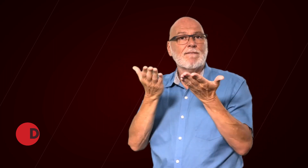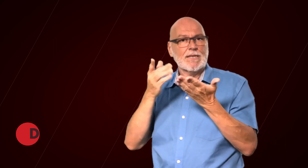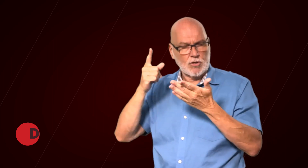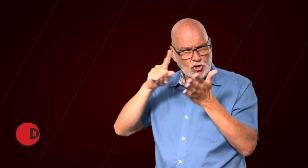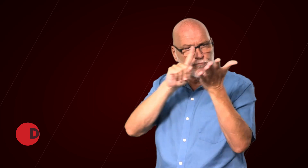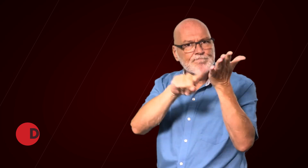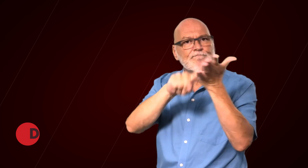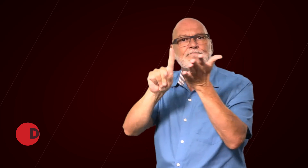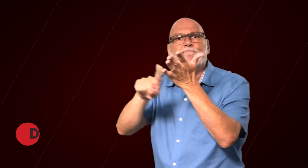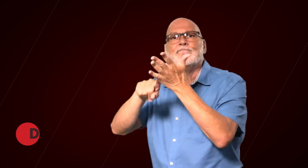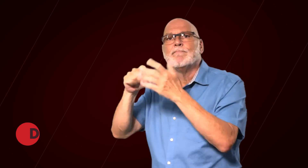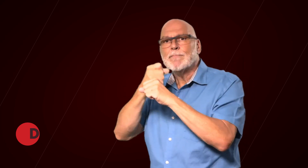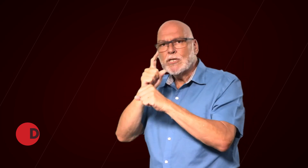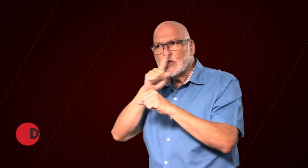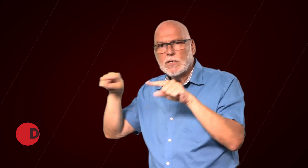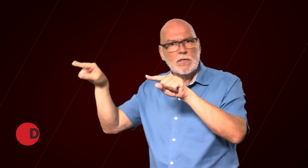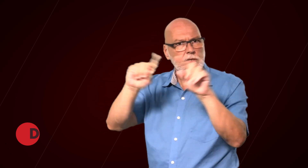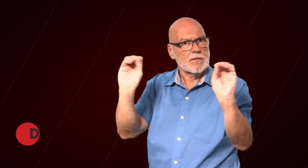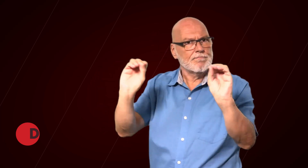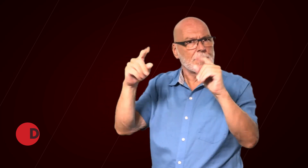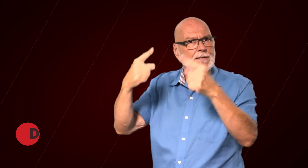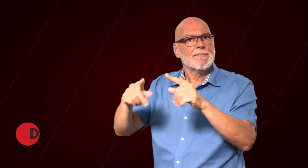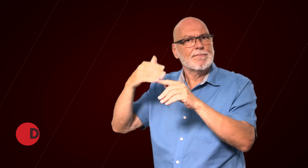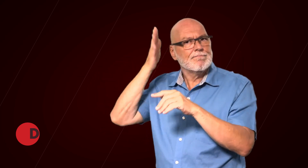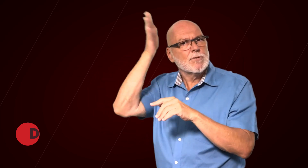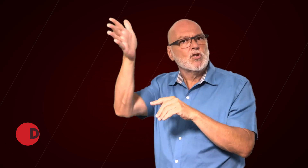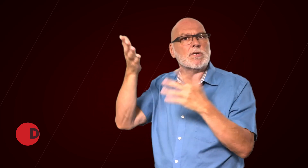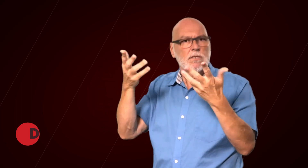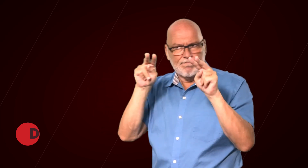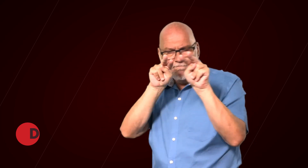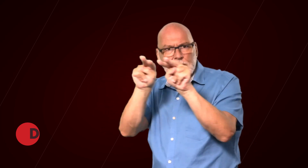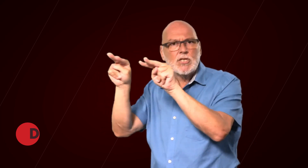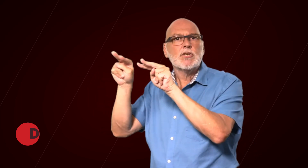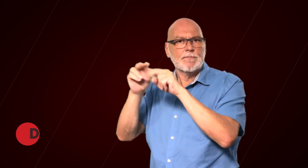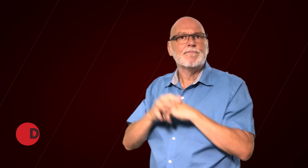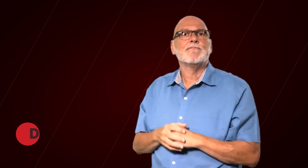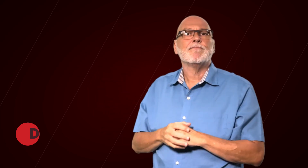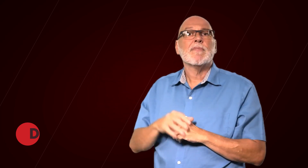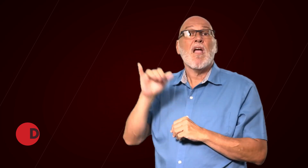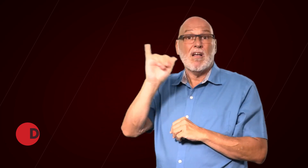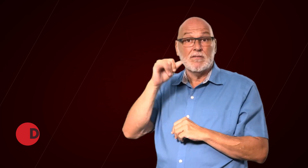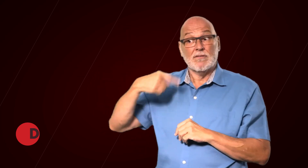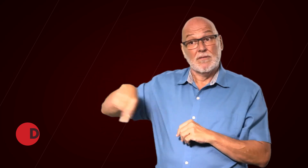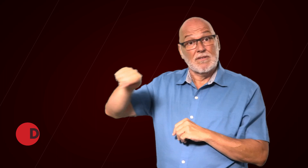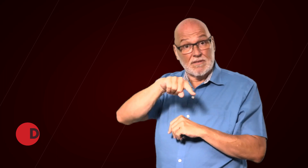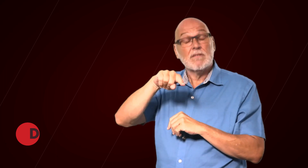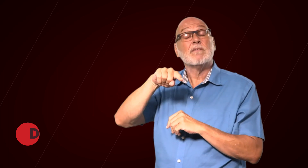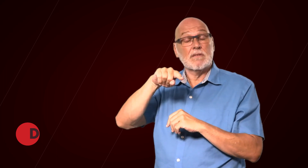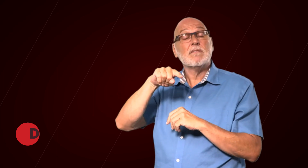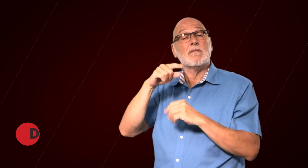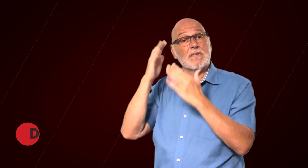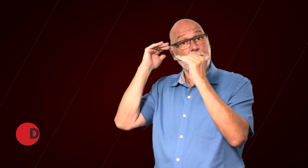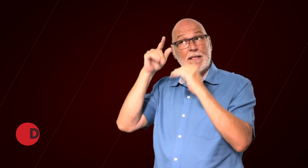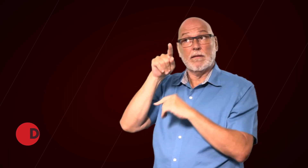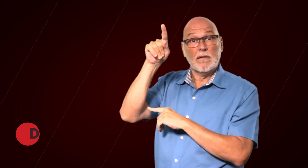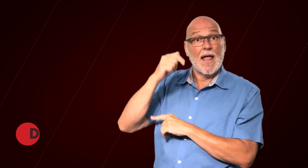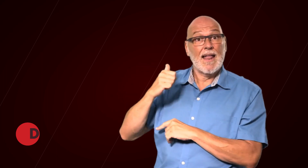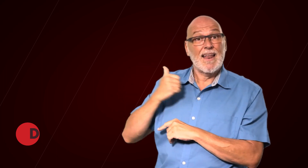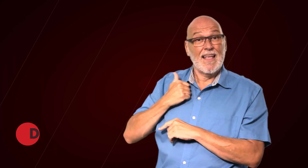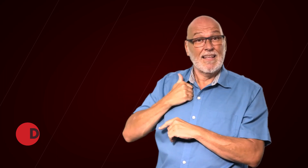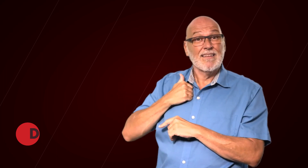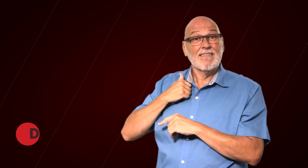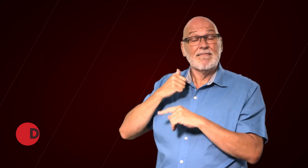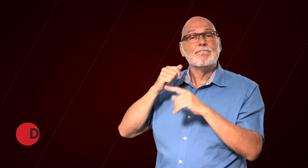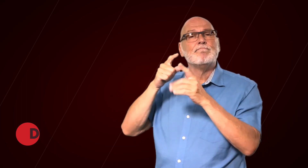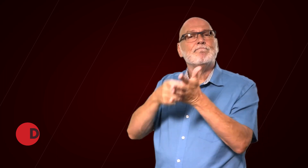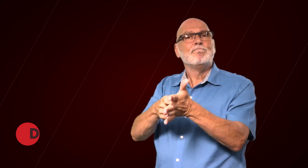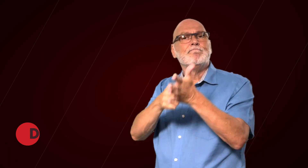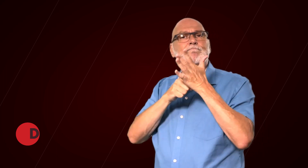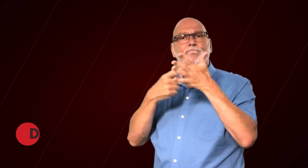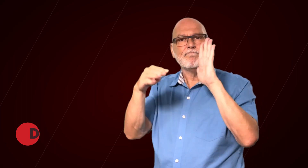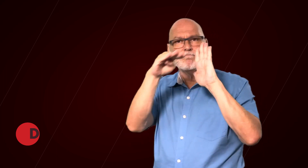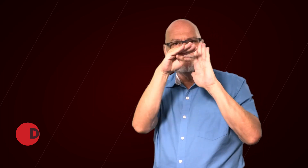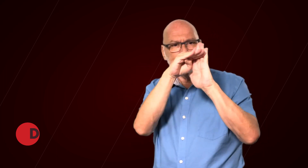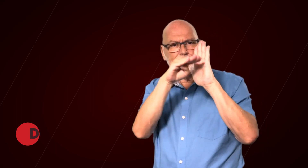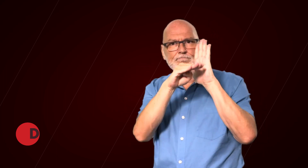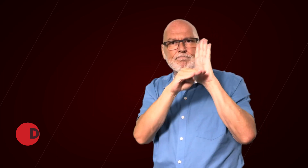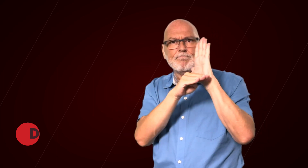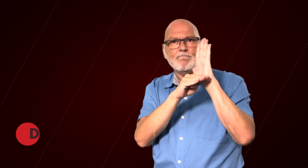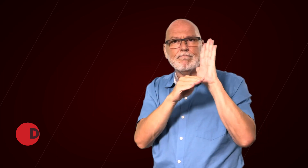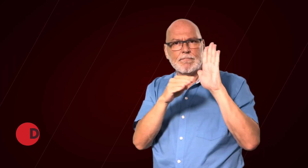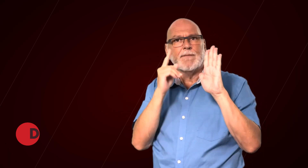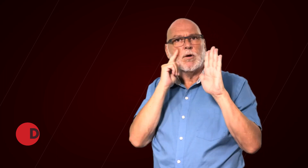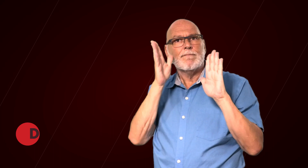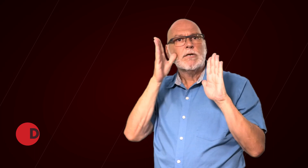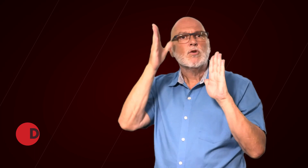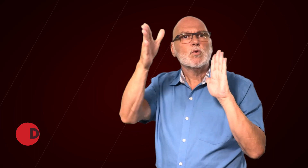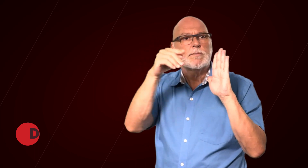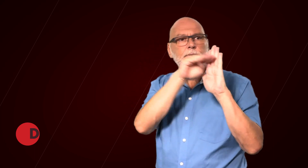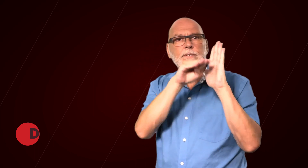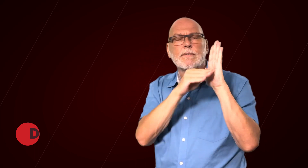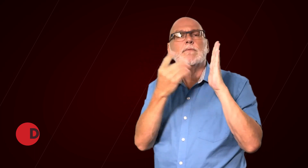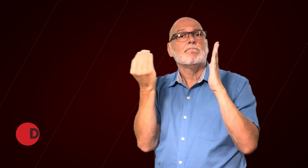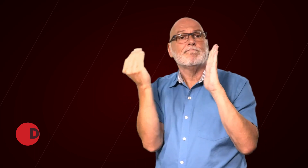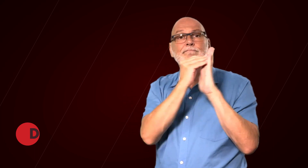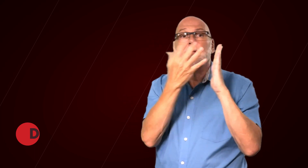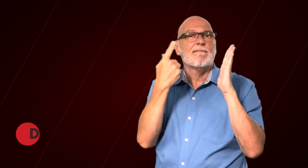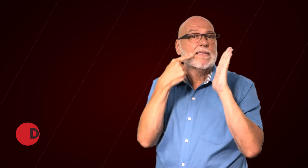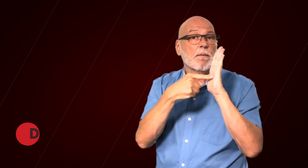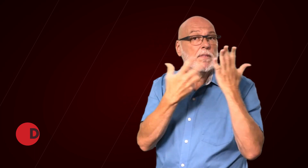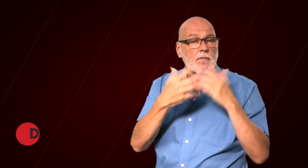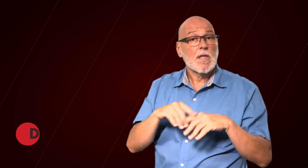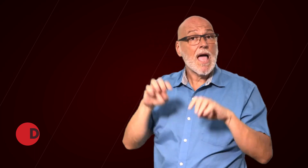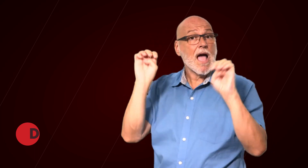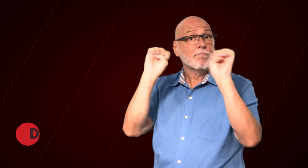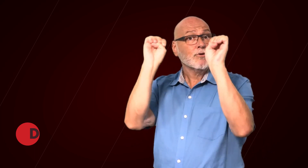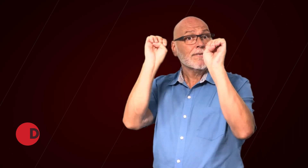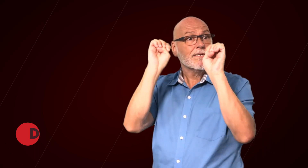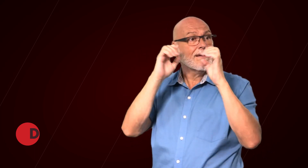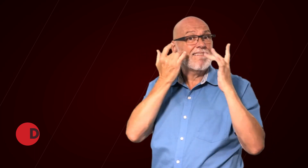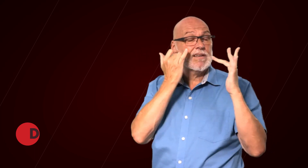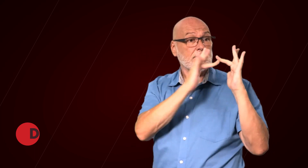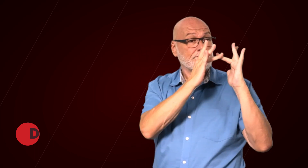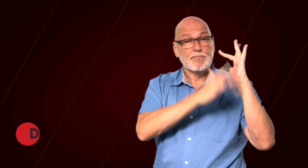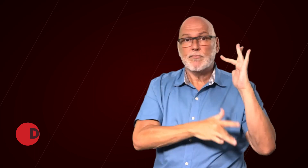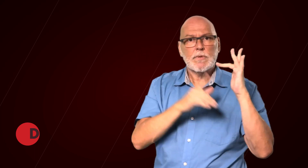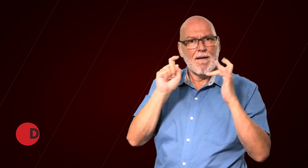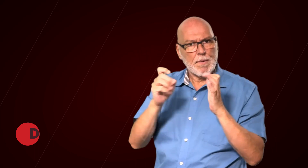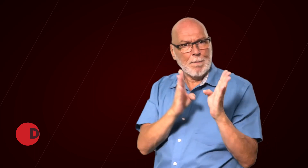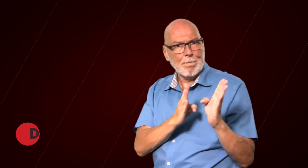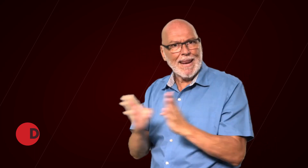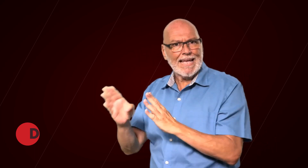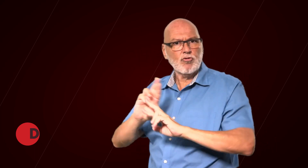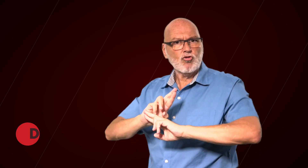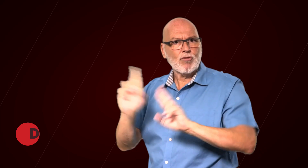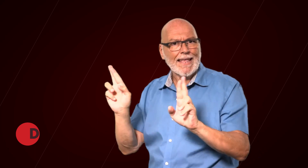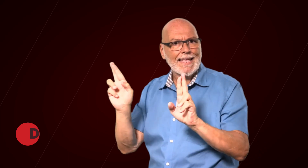in Canada should be required to meet the basic requirements of emergency planning,